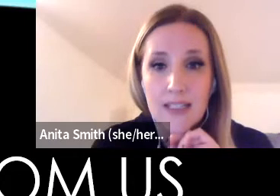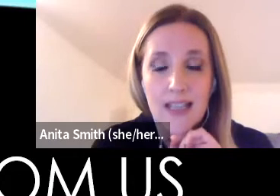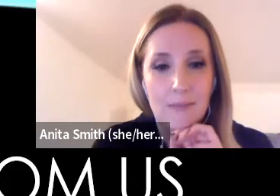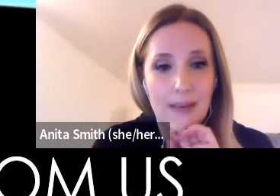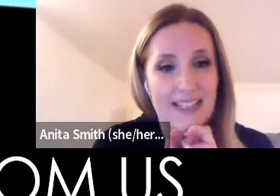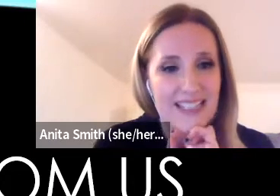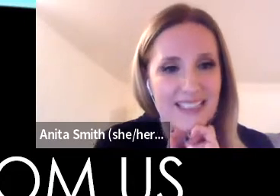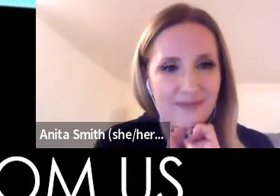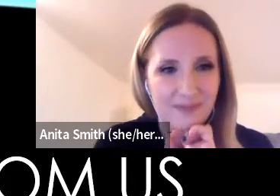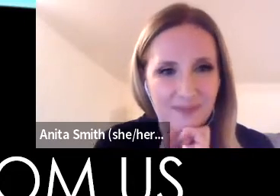Next slide, please.